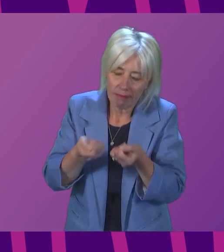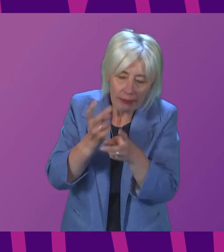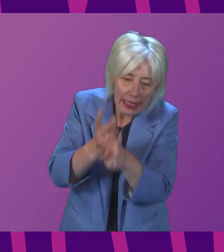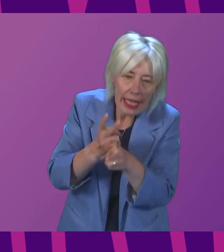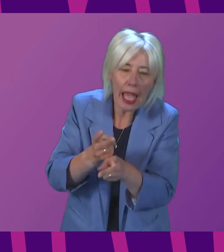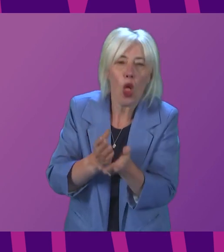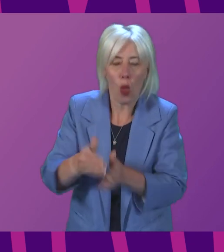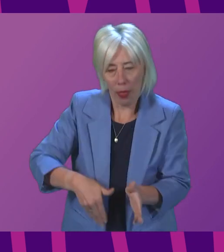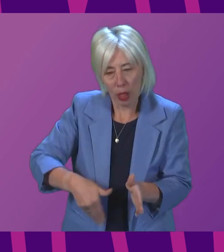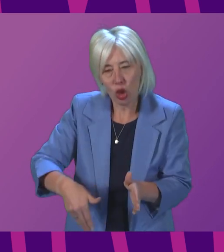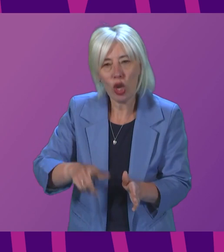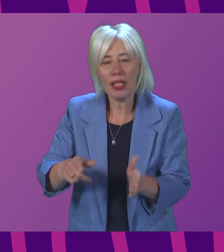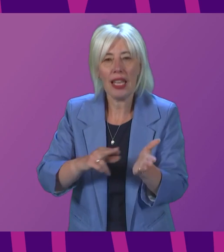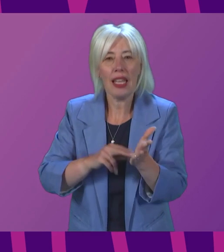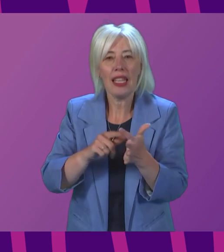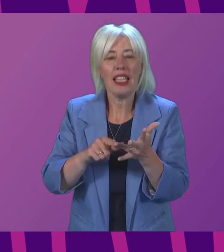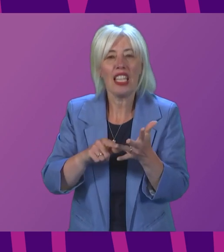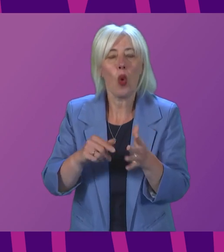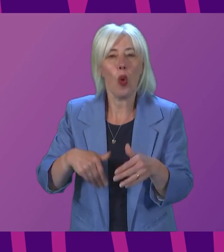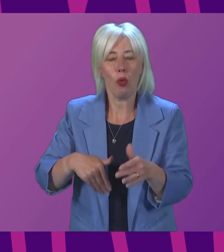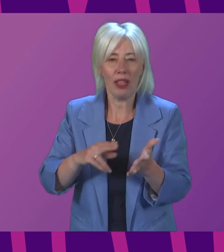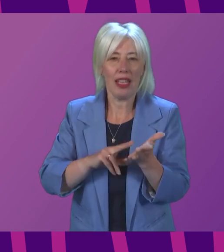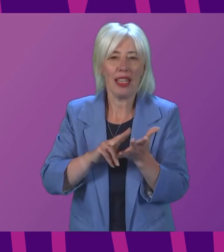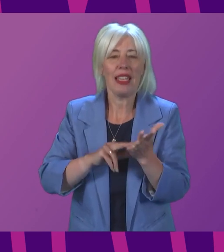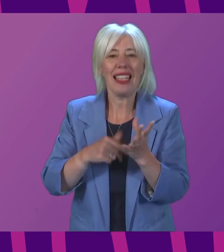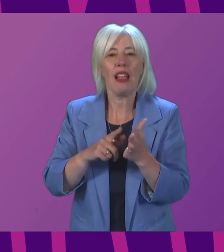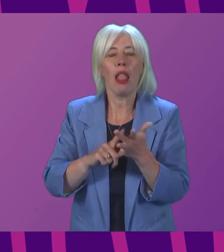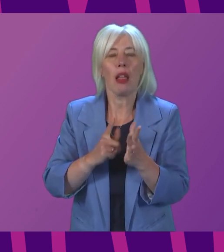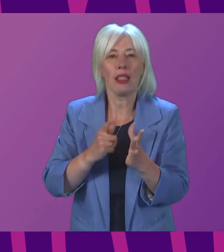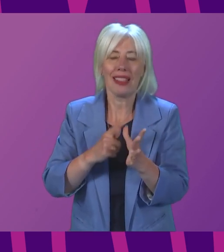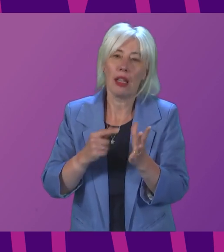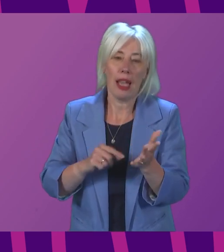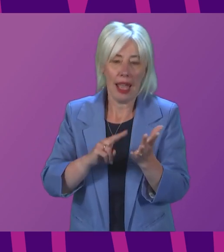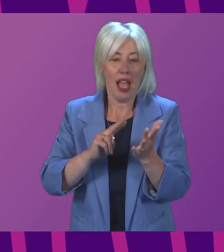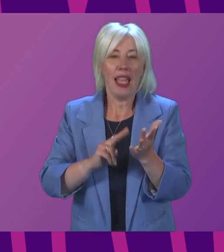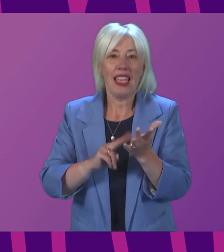maternity and neonatal best start programme, in partnership with senior leaders and clinicians.